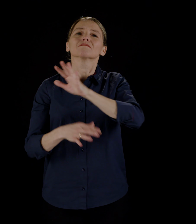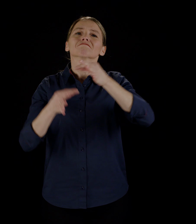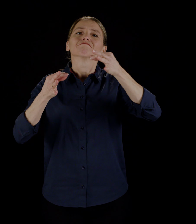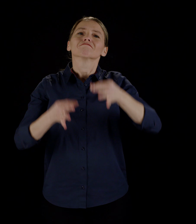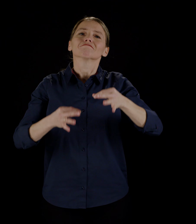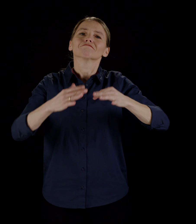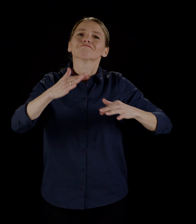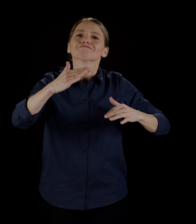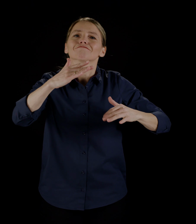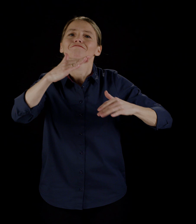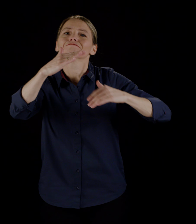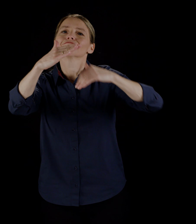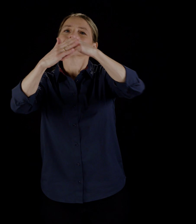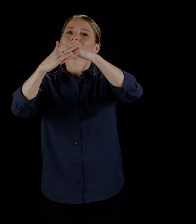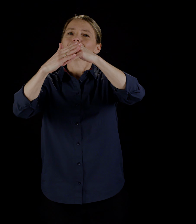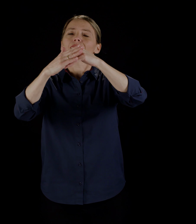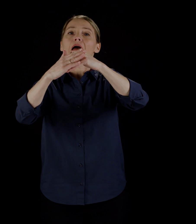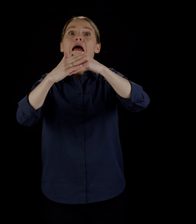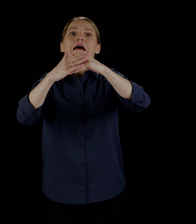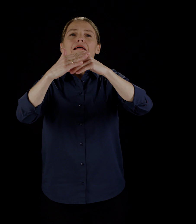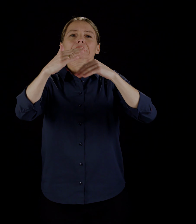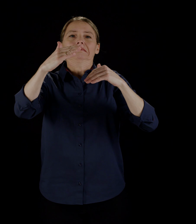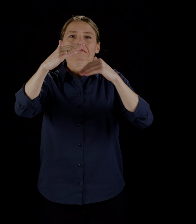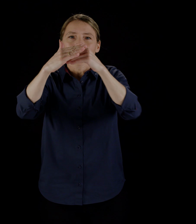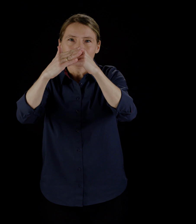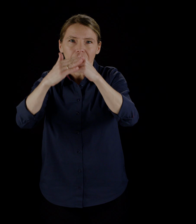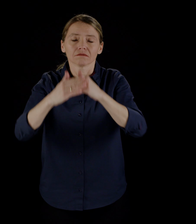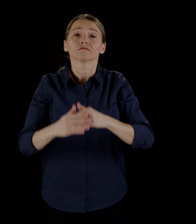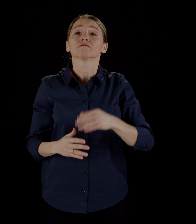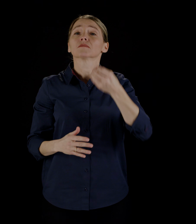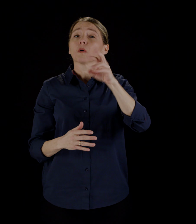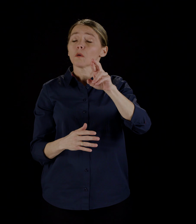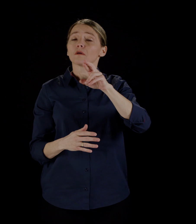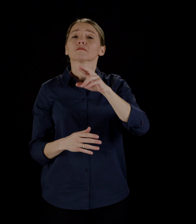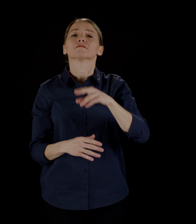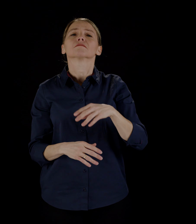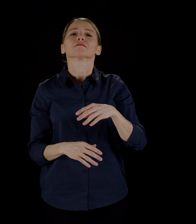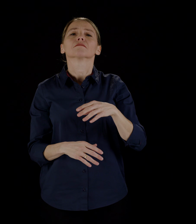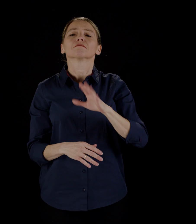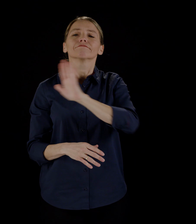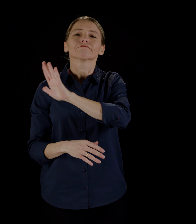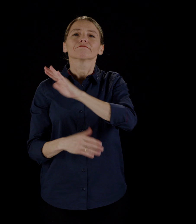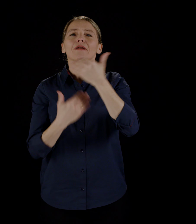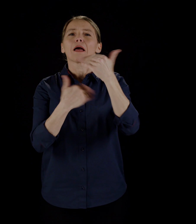The customer’s account and contract remain in force during service suspension, and regular